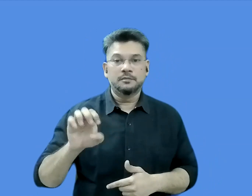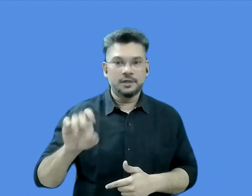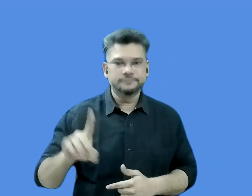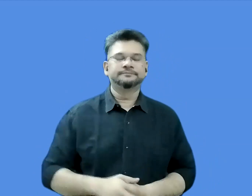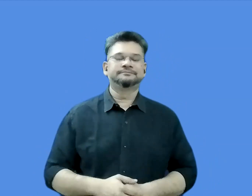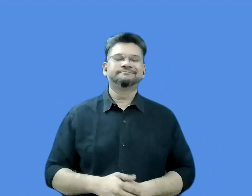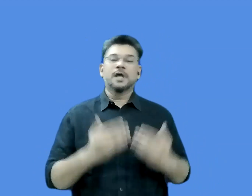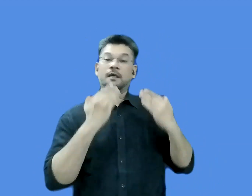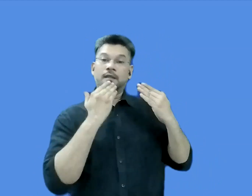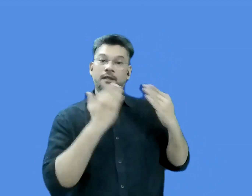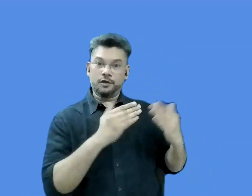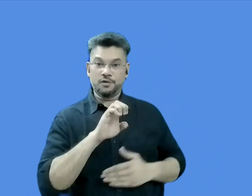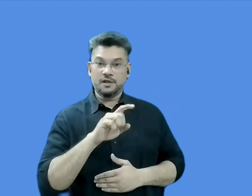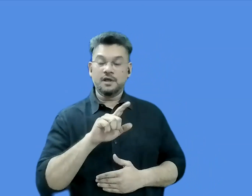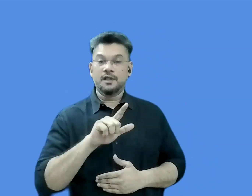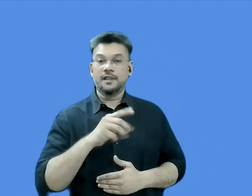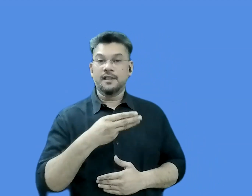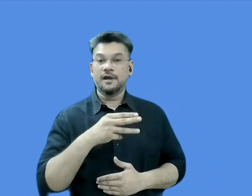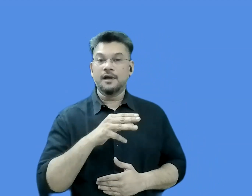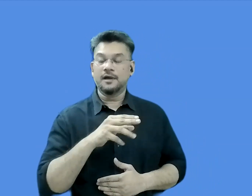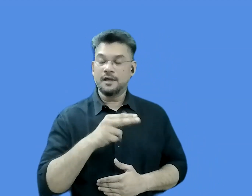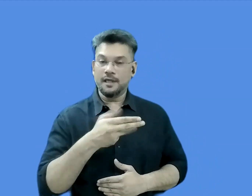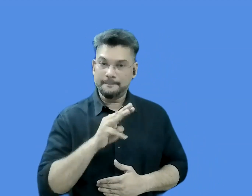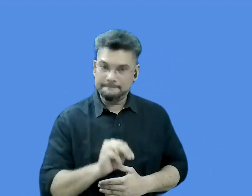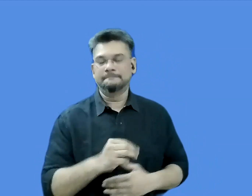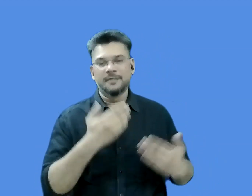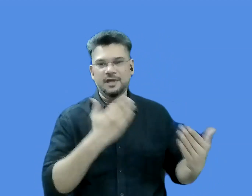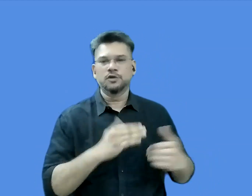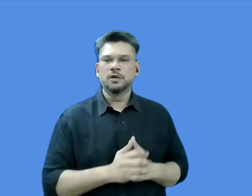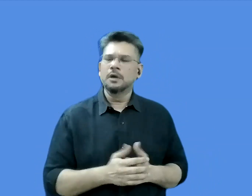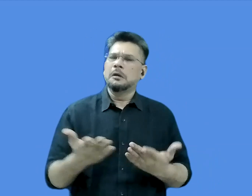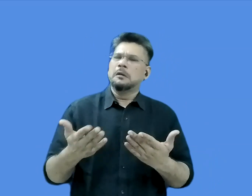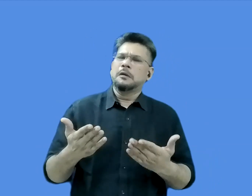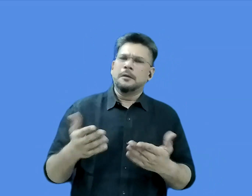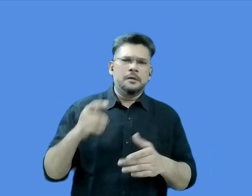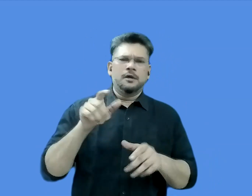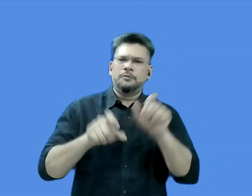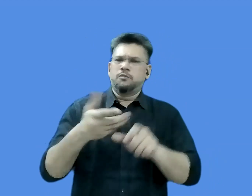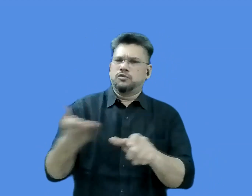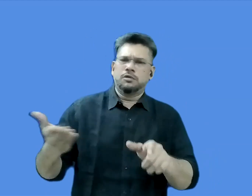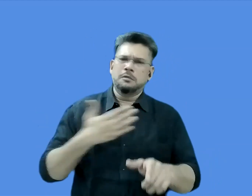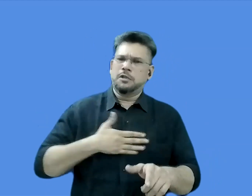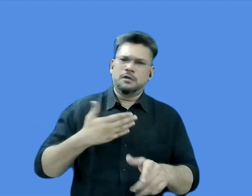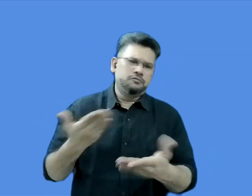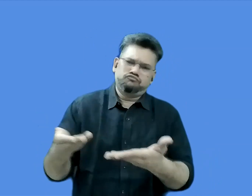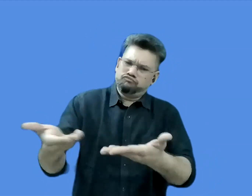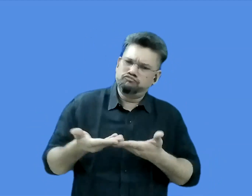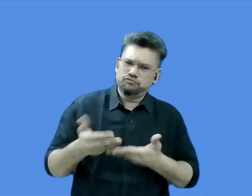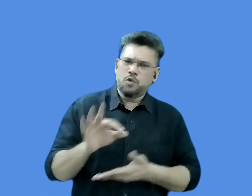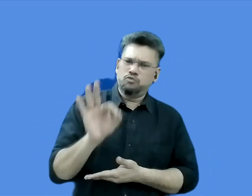as many of them as we can. Over to you.